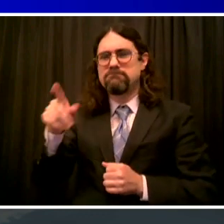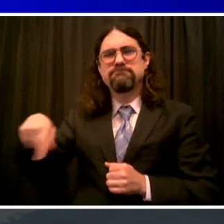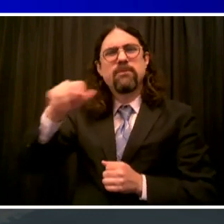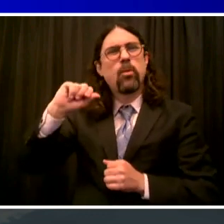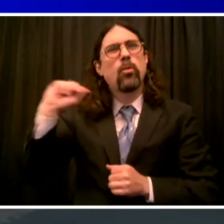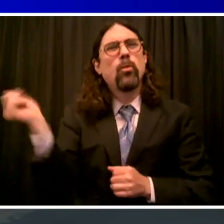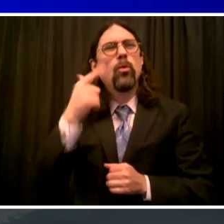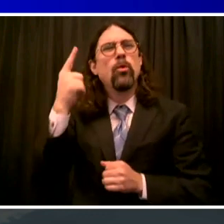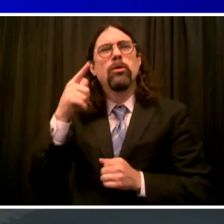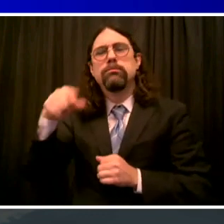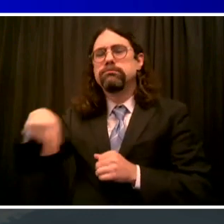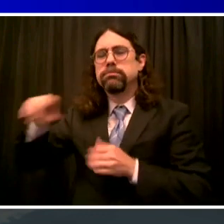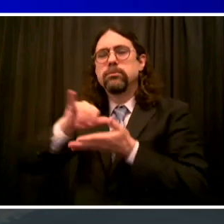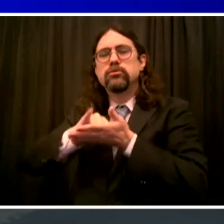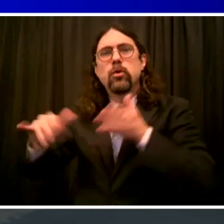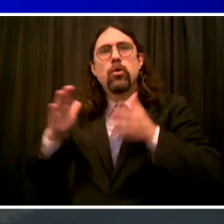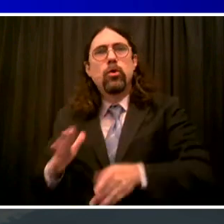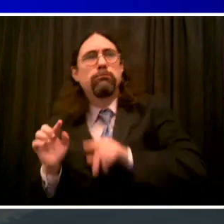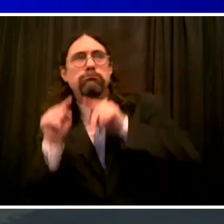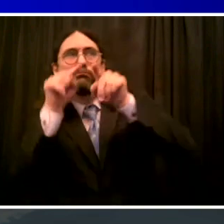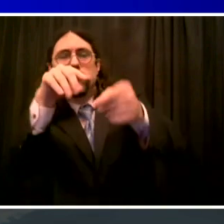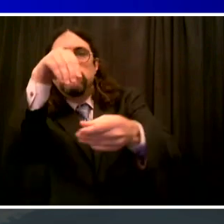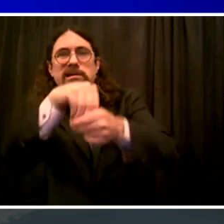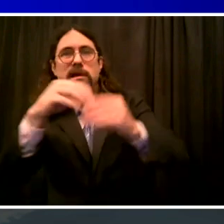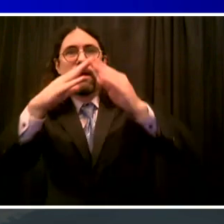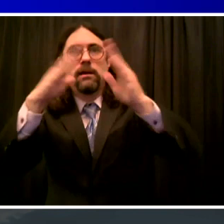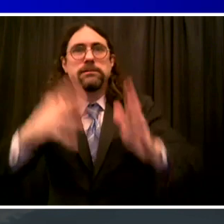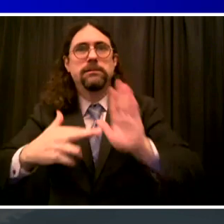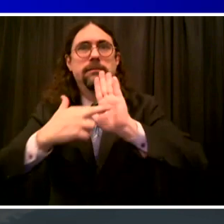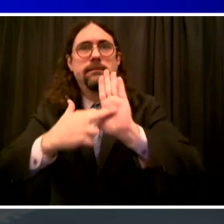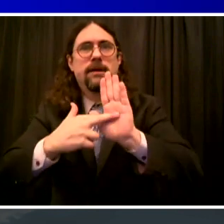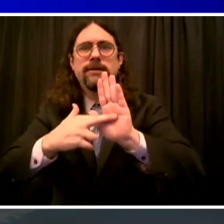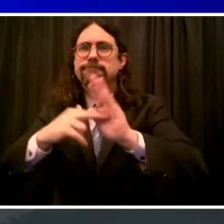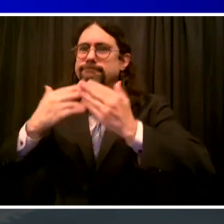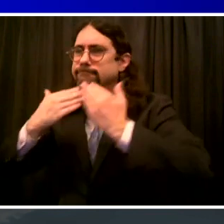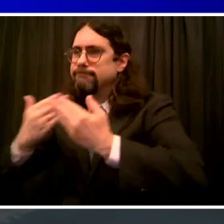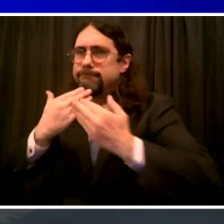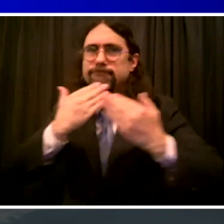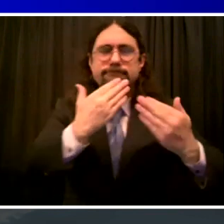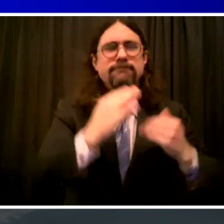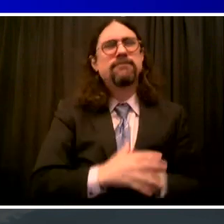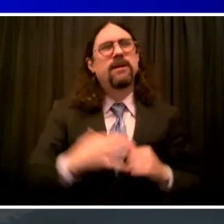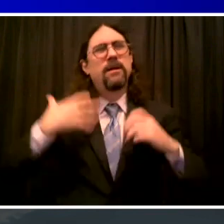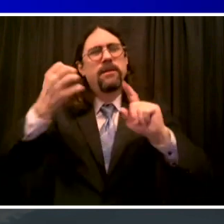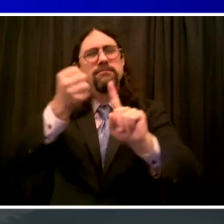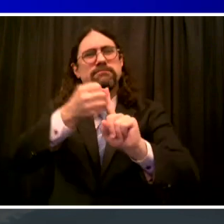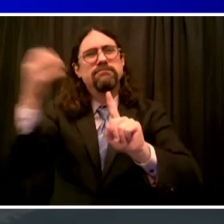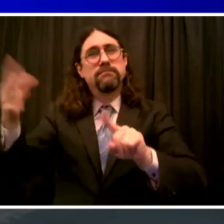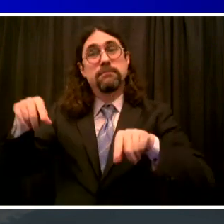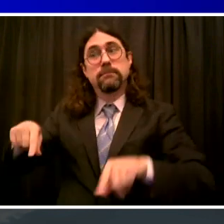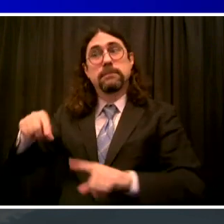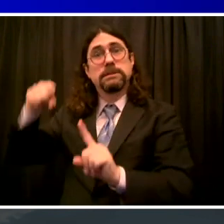FORWARD. AS DID ALL OF THE NEW YORK CITY DELEGATION WHO FOUGHT HARD FO R US . SO, LET'S TALK